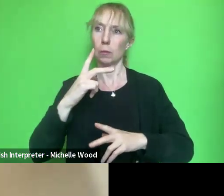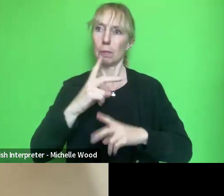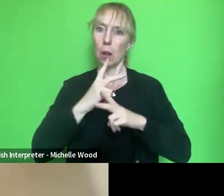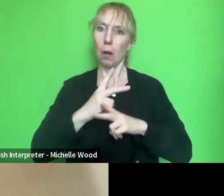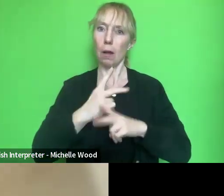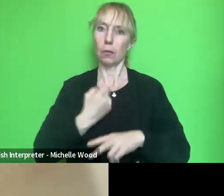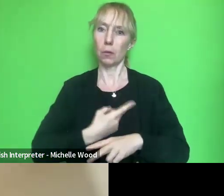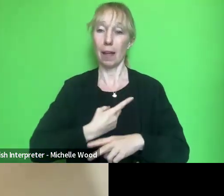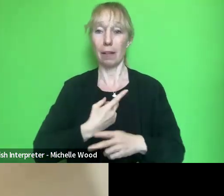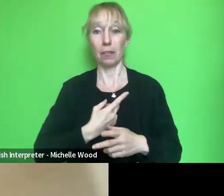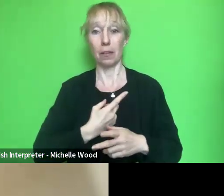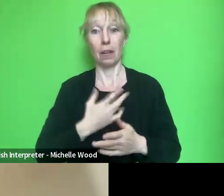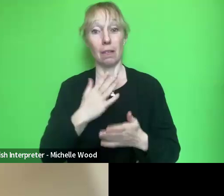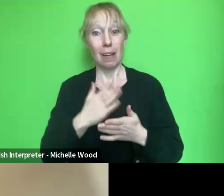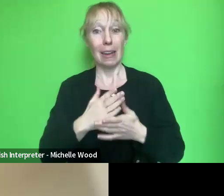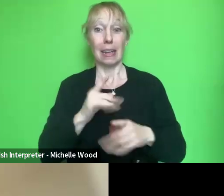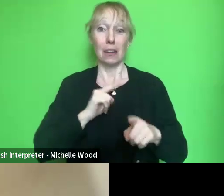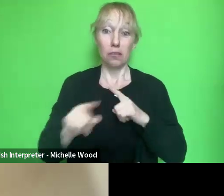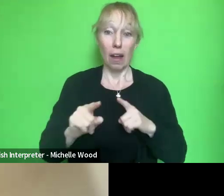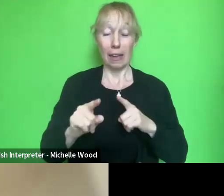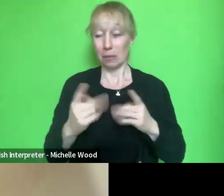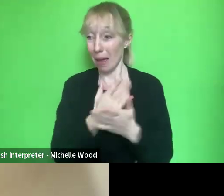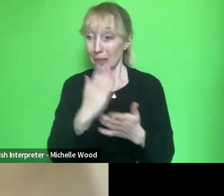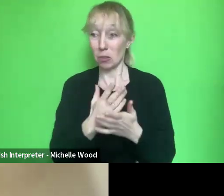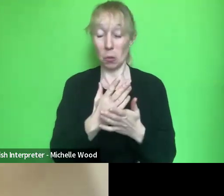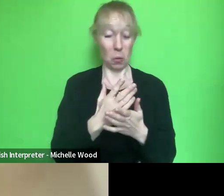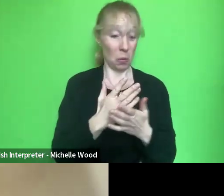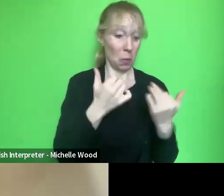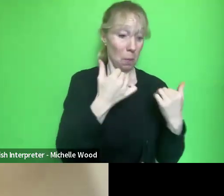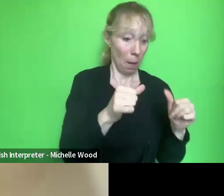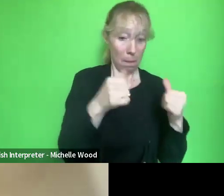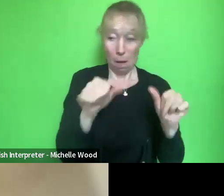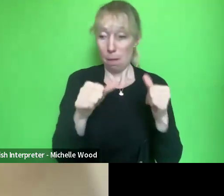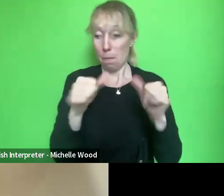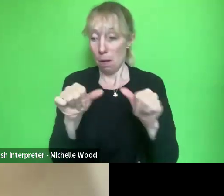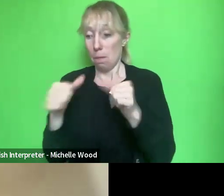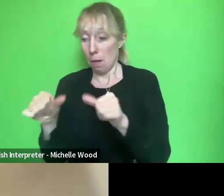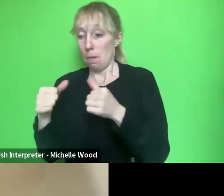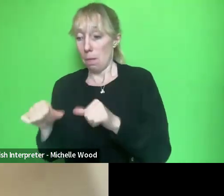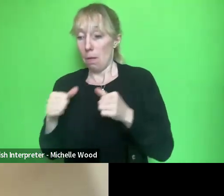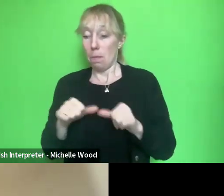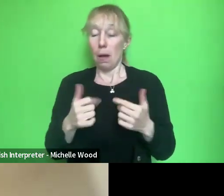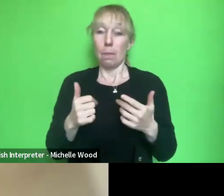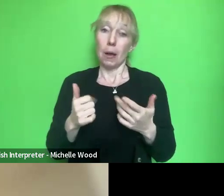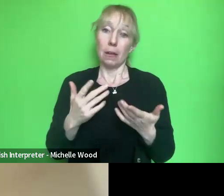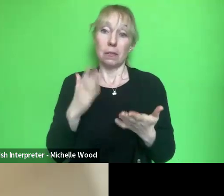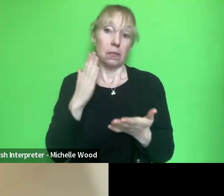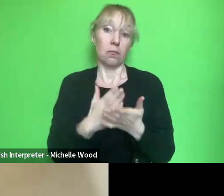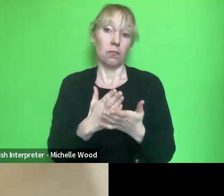from the best of places where you're trying to make everything happen for everyone. But then you also have to be realistic of the fact that that